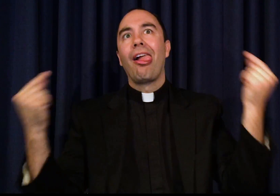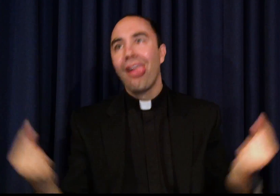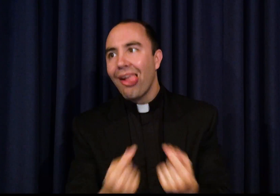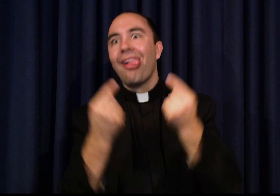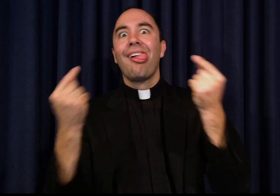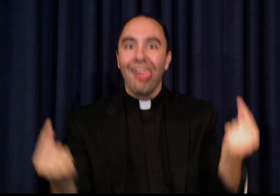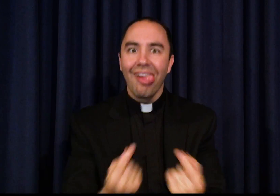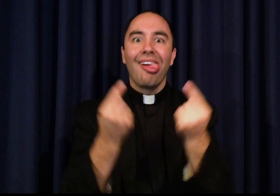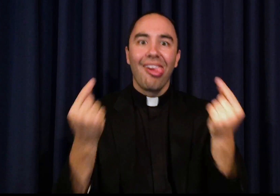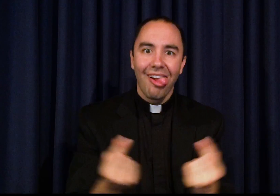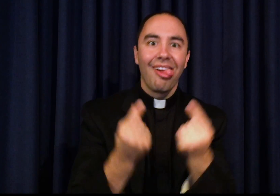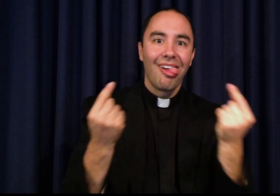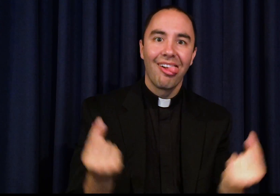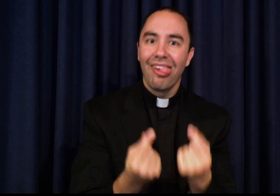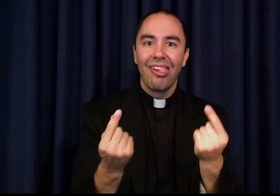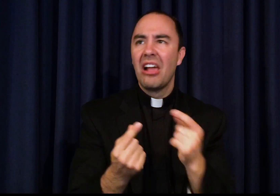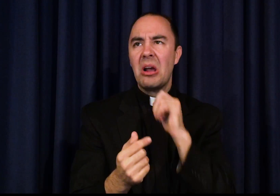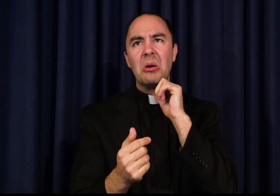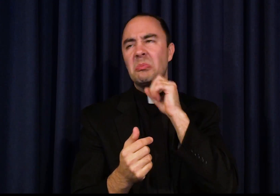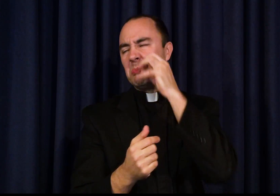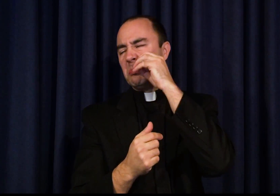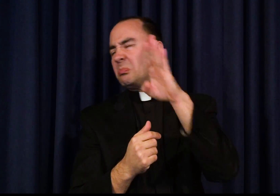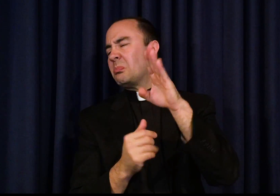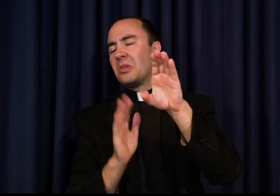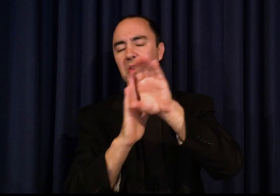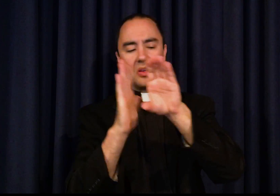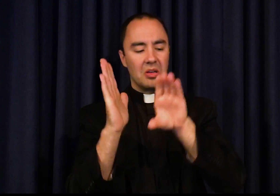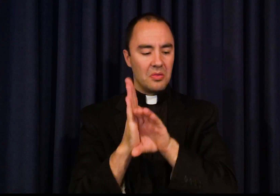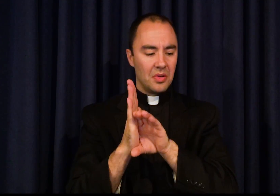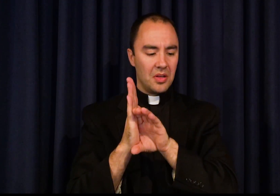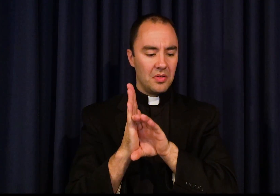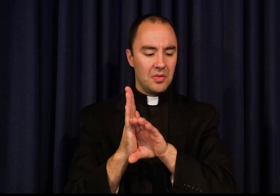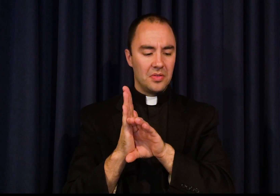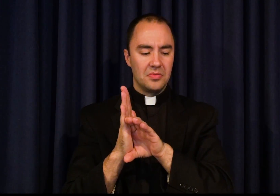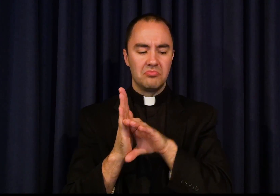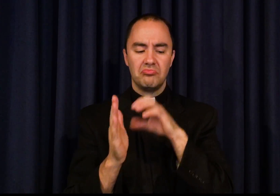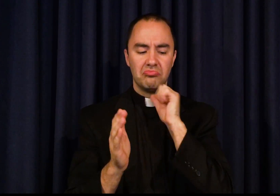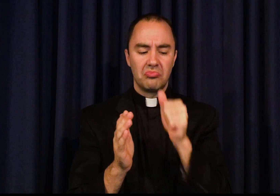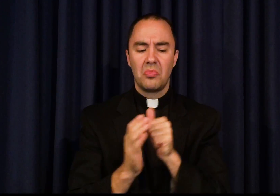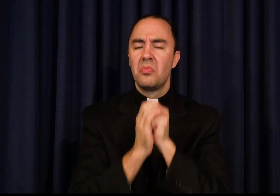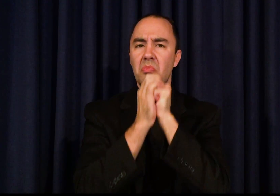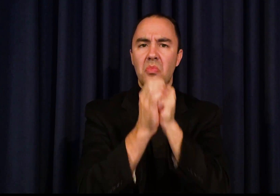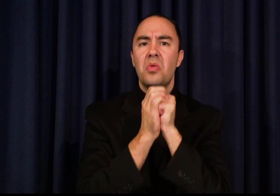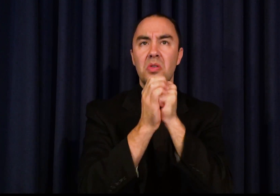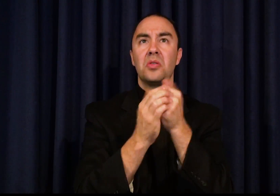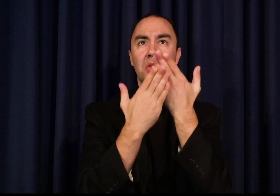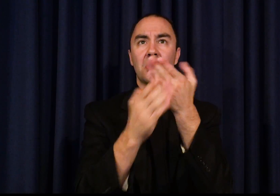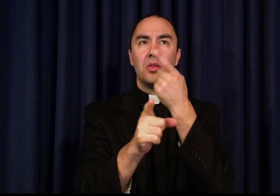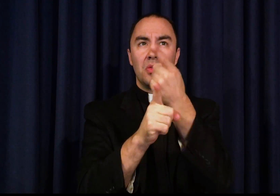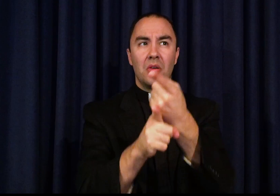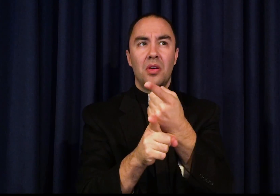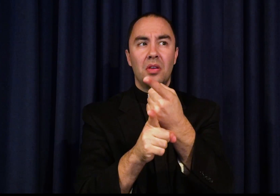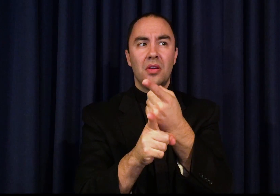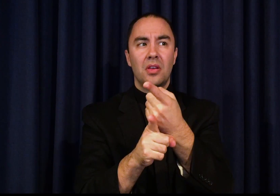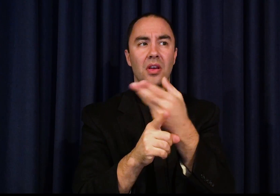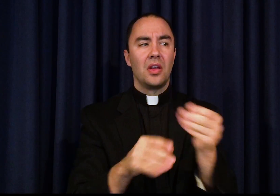God now. We can't. Or even worse if we're just sinning and sinning and we don't really care about God's commandments